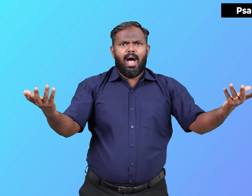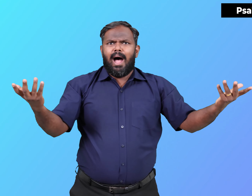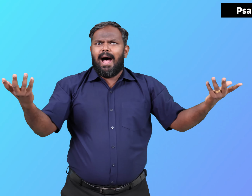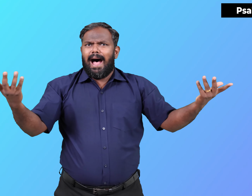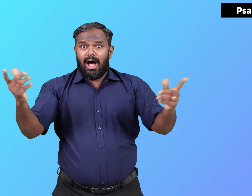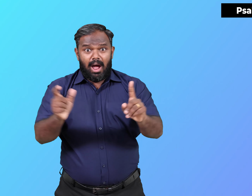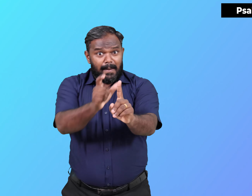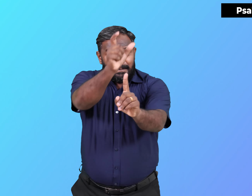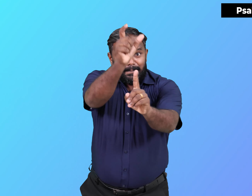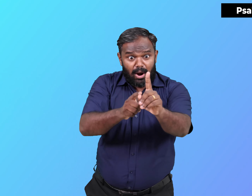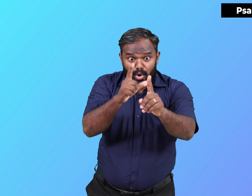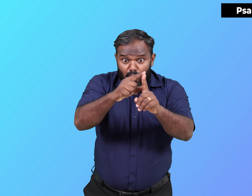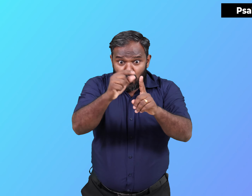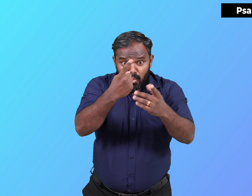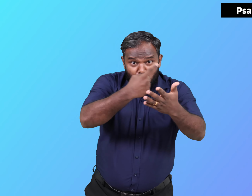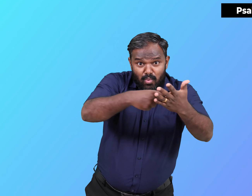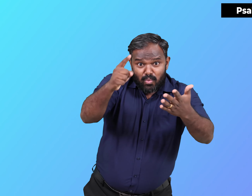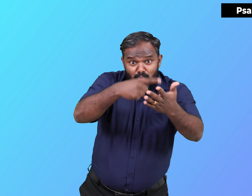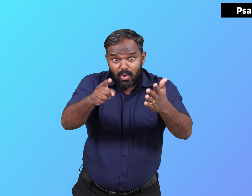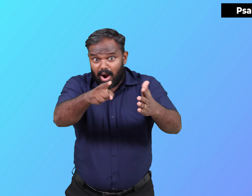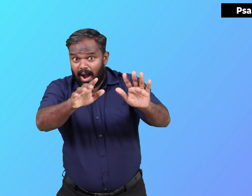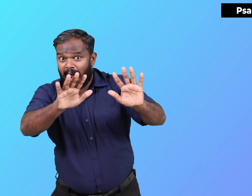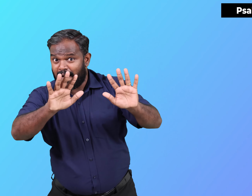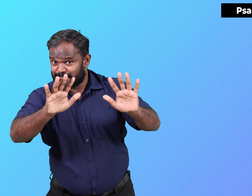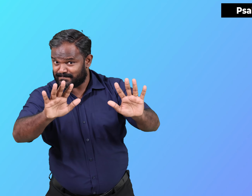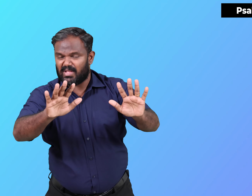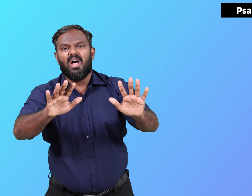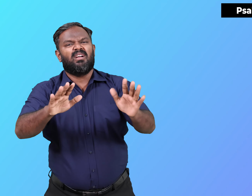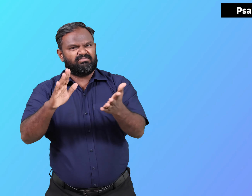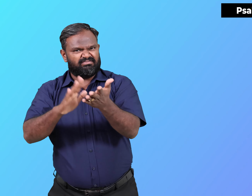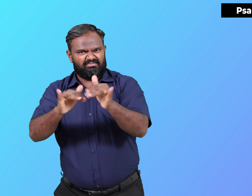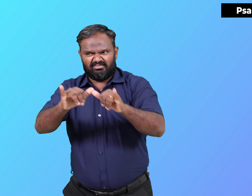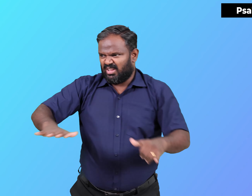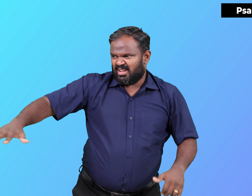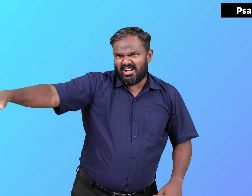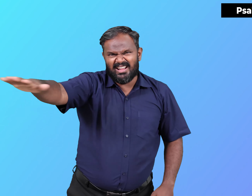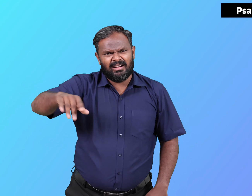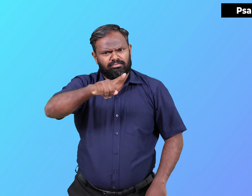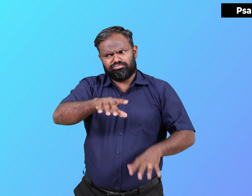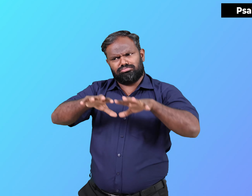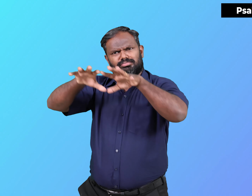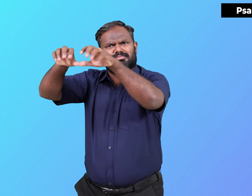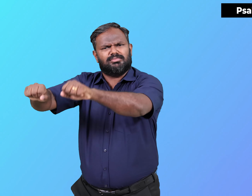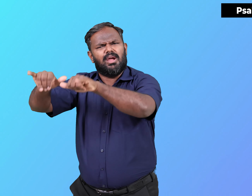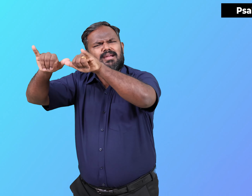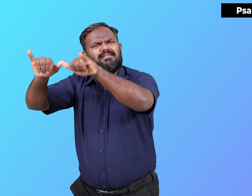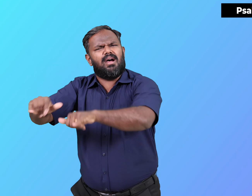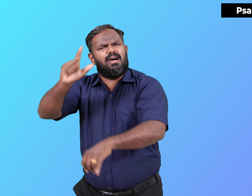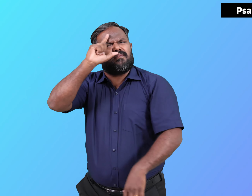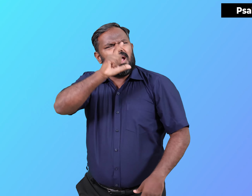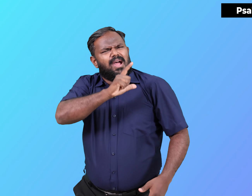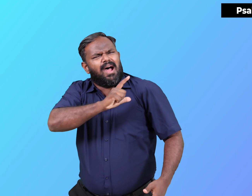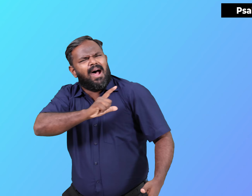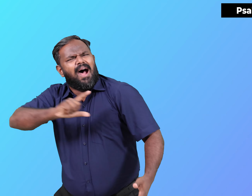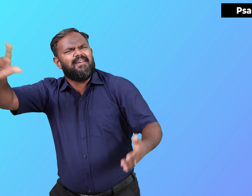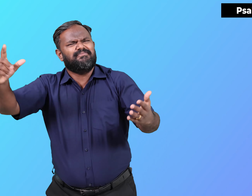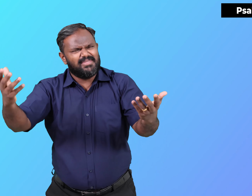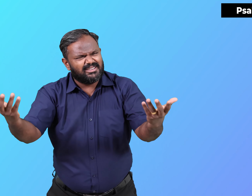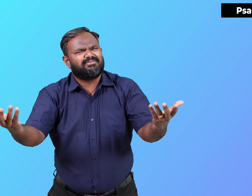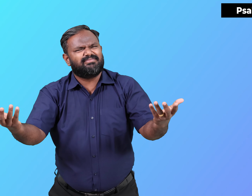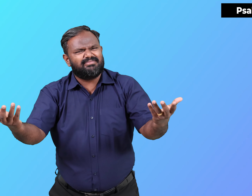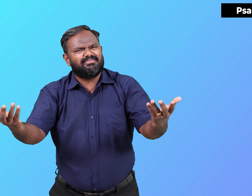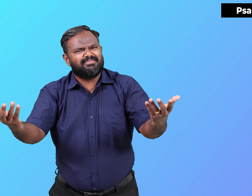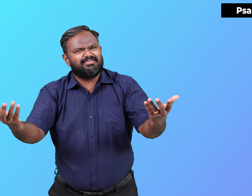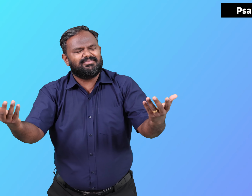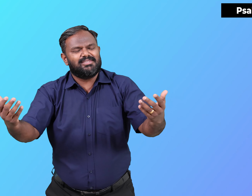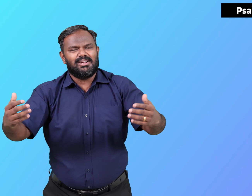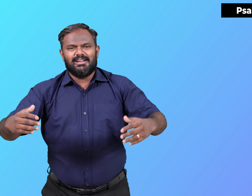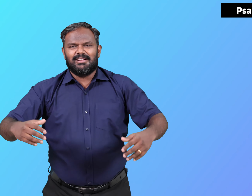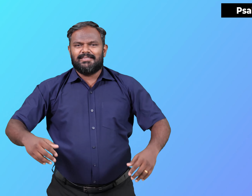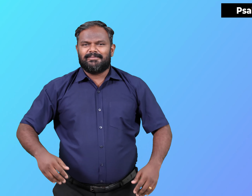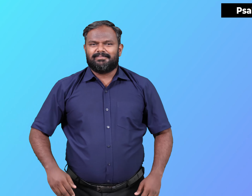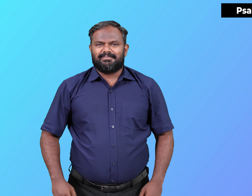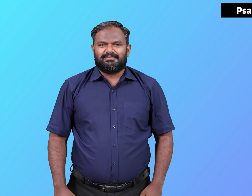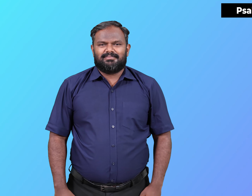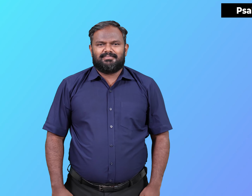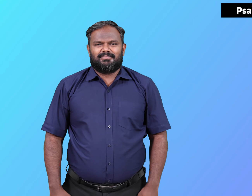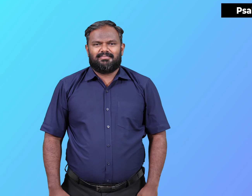Good people will get the land God promised and will live in it forever.